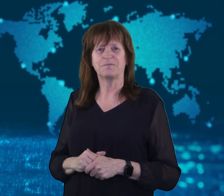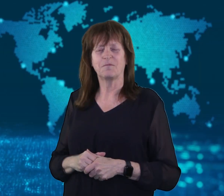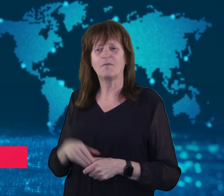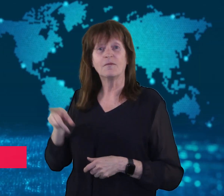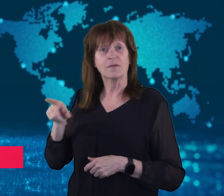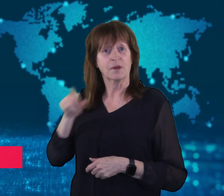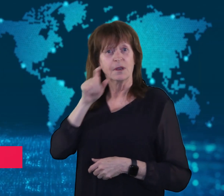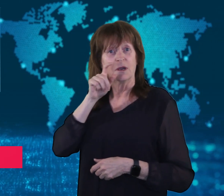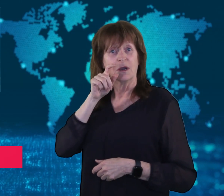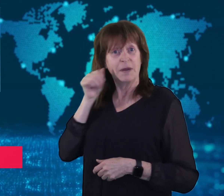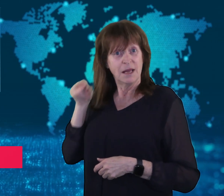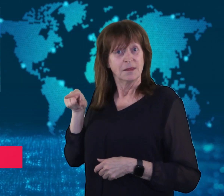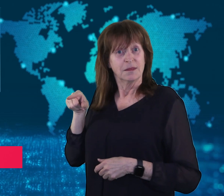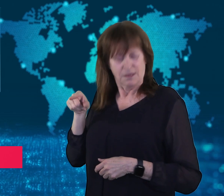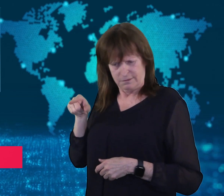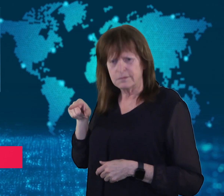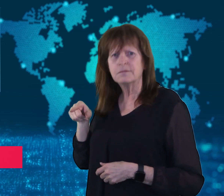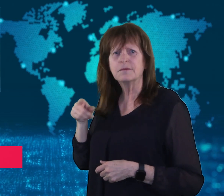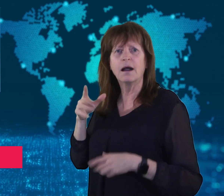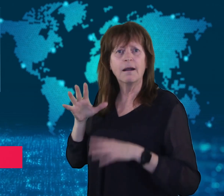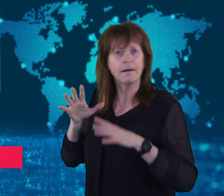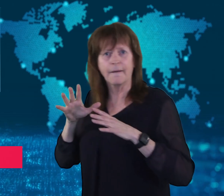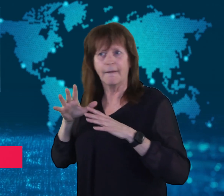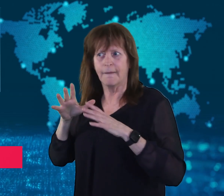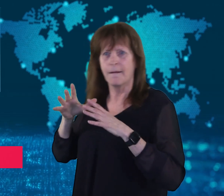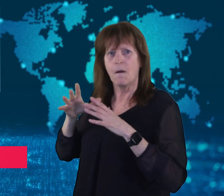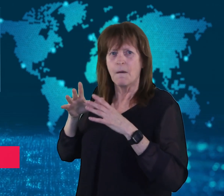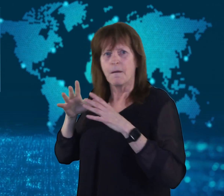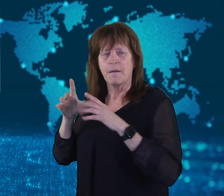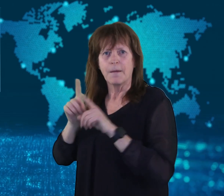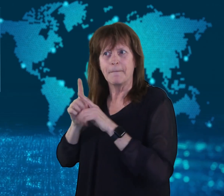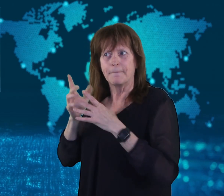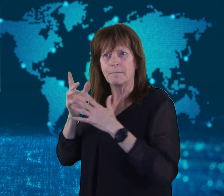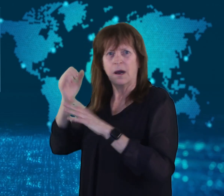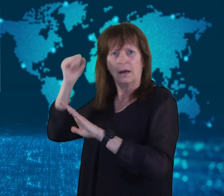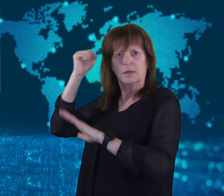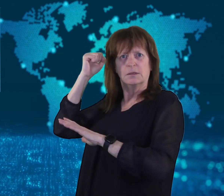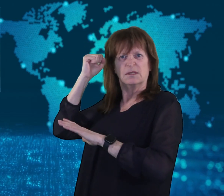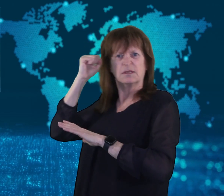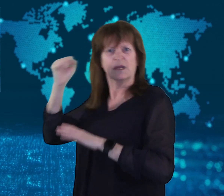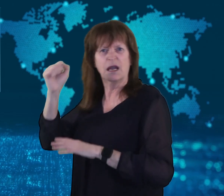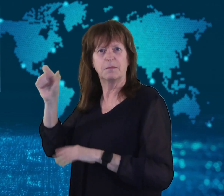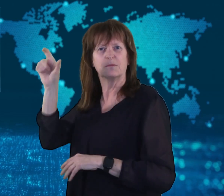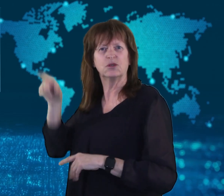[GEORGIA]: A man tried to stab a flight attendant's neck and open